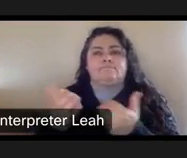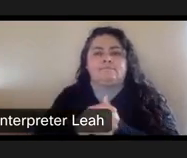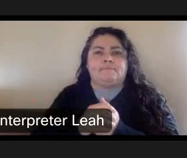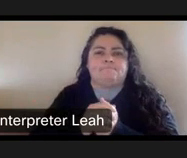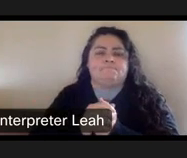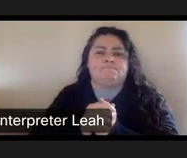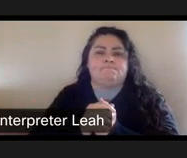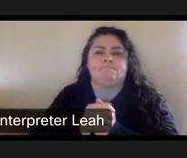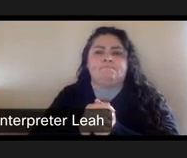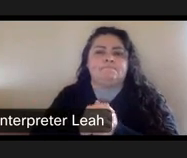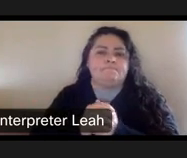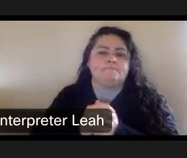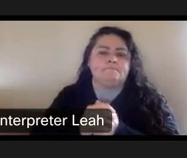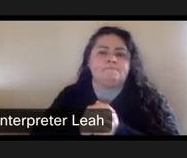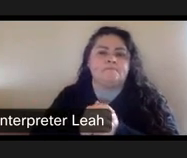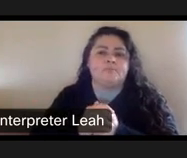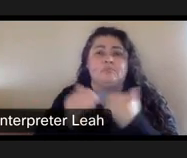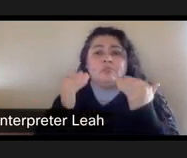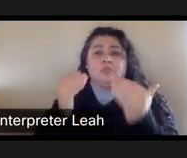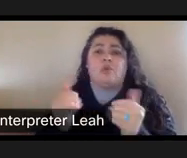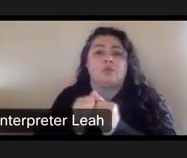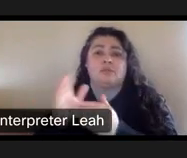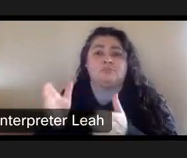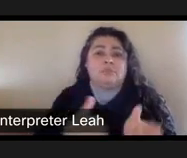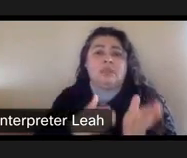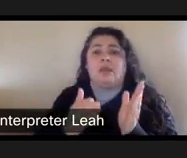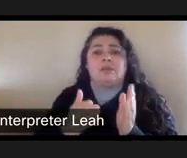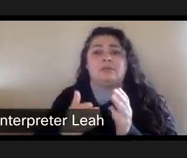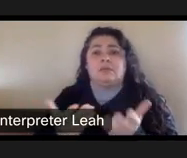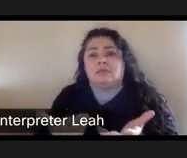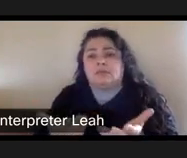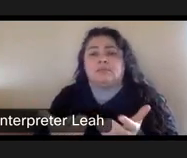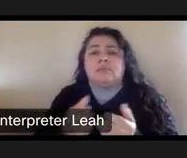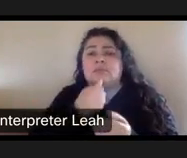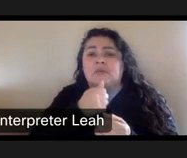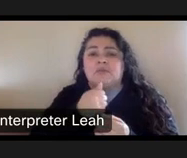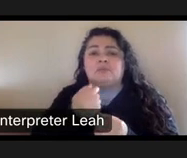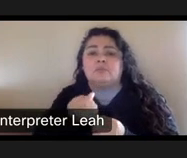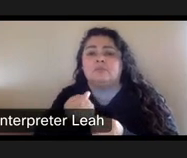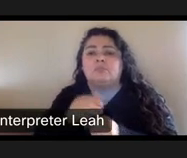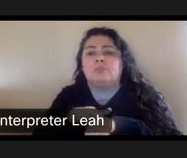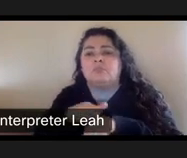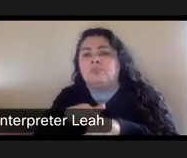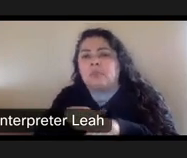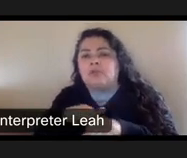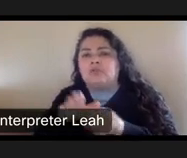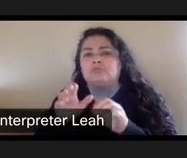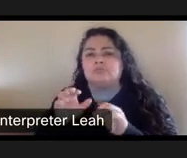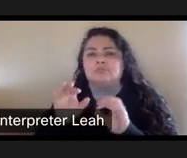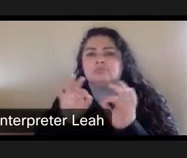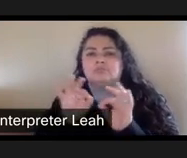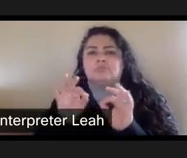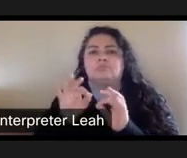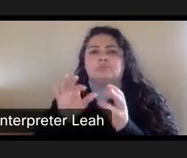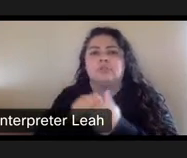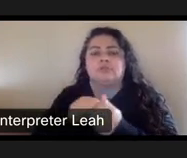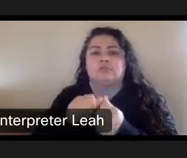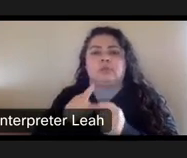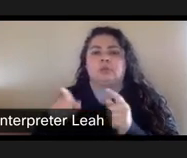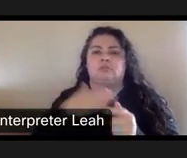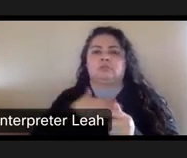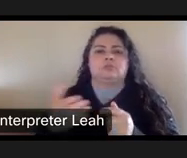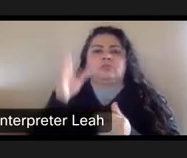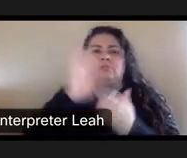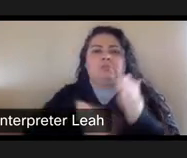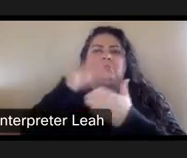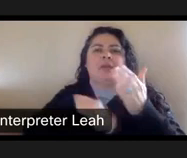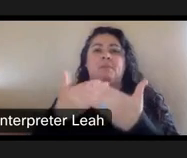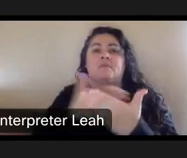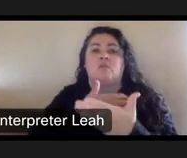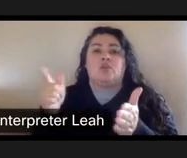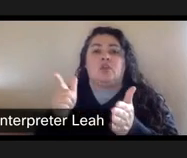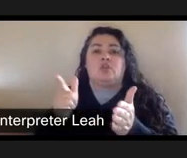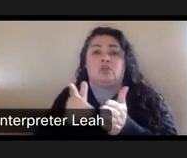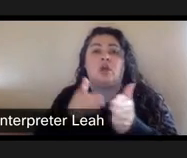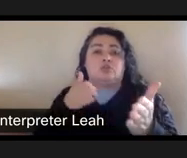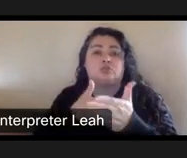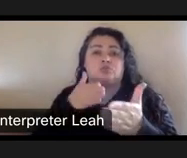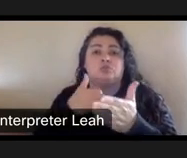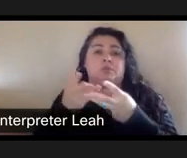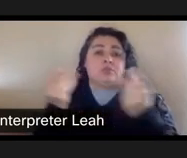He could have moved forward with this plan and suffered neighbor. Maybe just minor statutory damages, but instead he willfully painted over the building before the lawsuit had actually even been resolved. And so, next slide please.